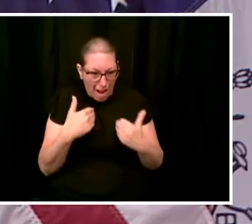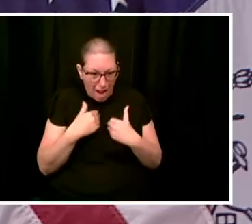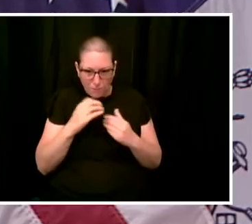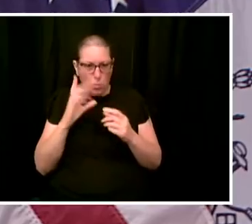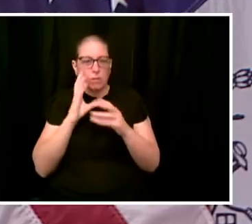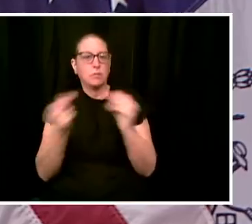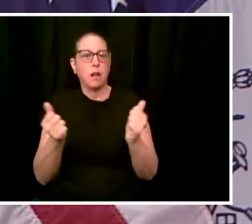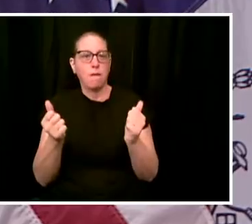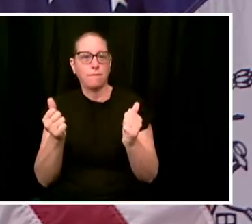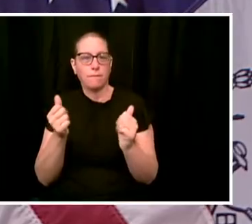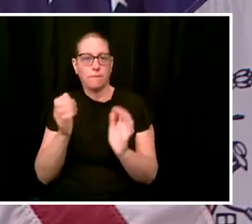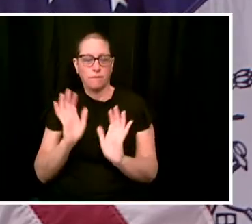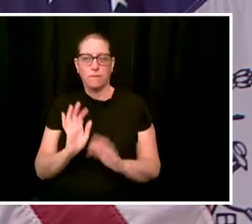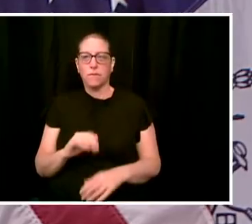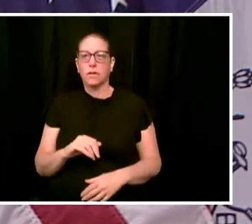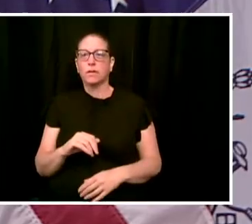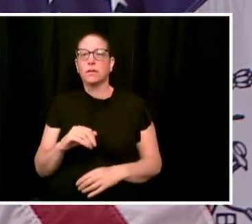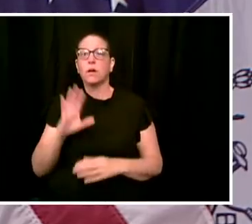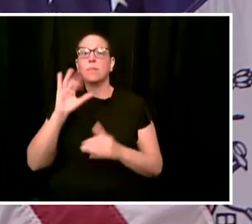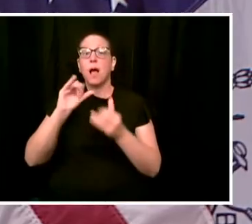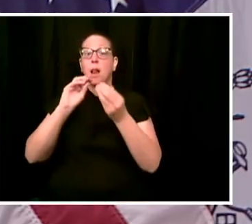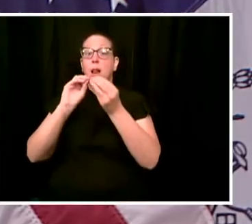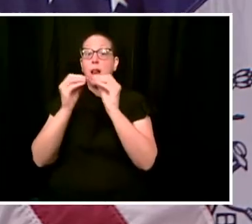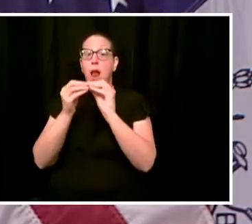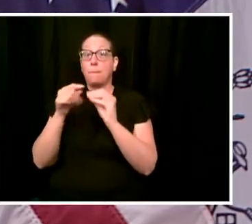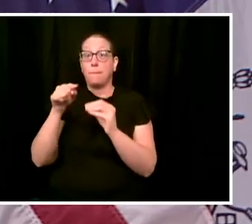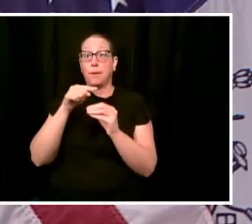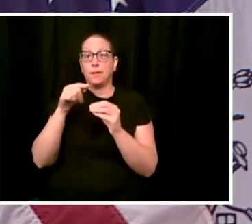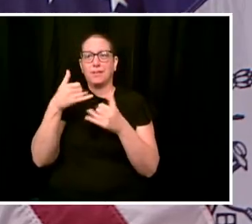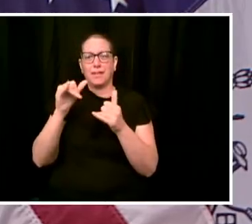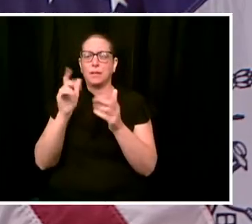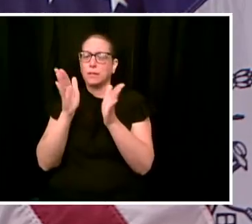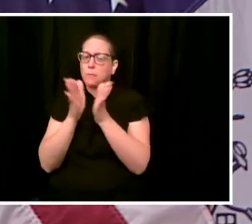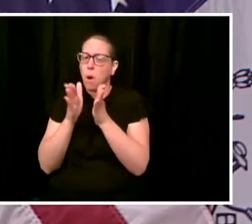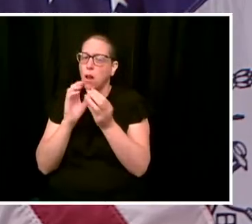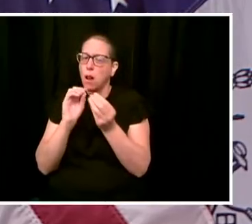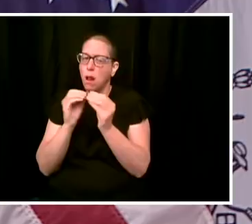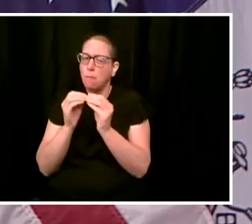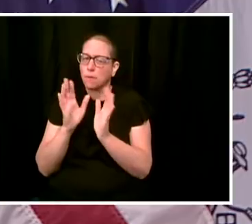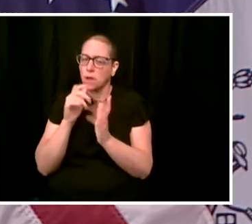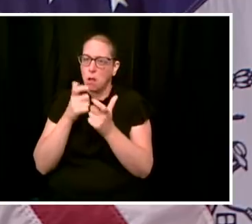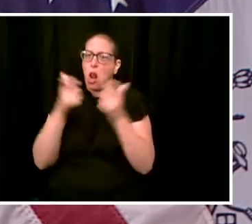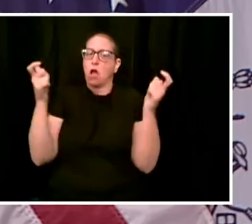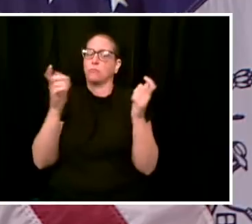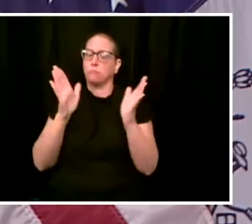MATTERS HERE. WE WANTO T MAKE SURE WE GET CLEAR INFRMOIOATNOU T FOR THE S LL